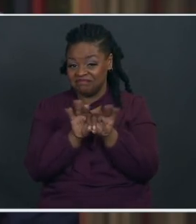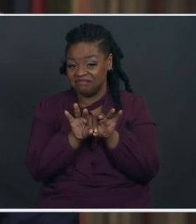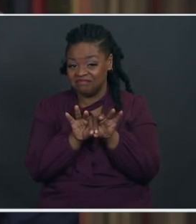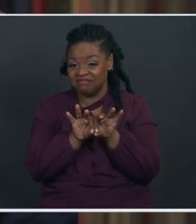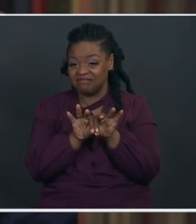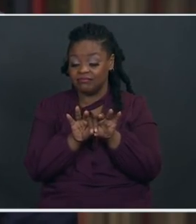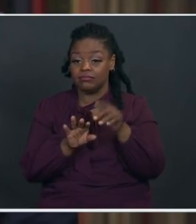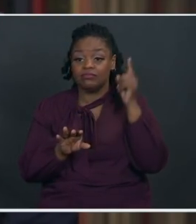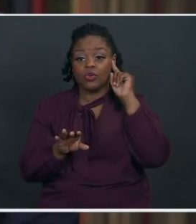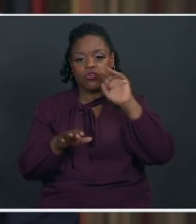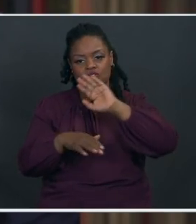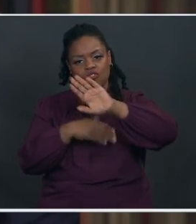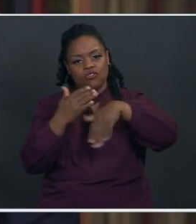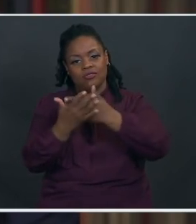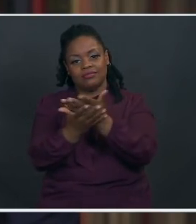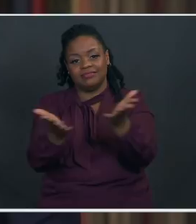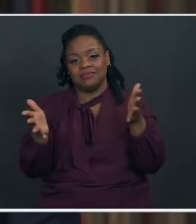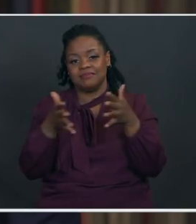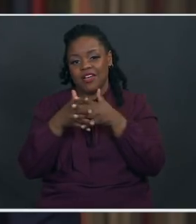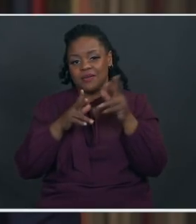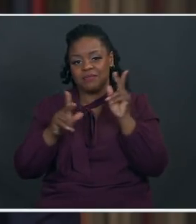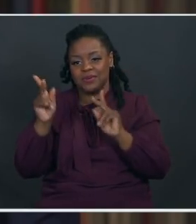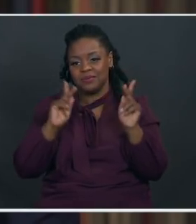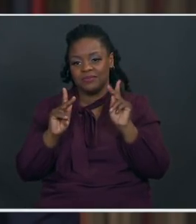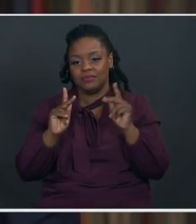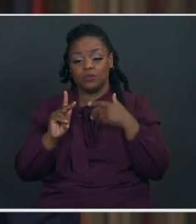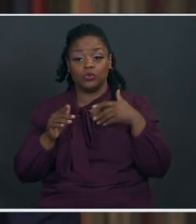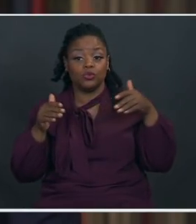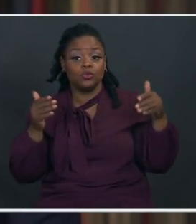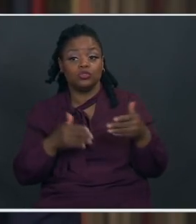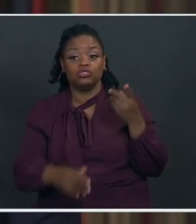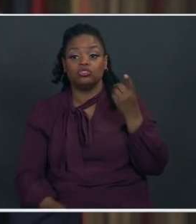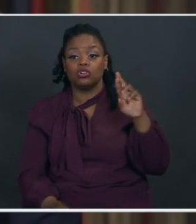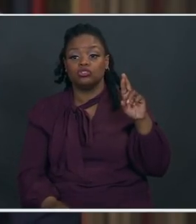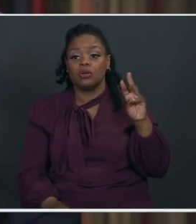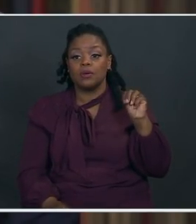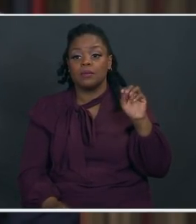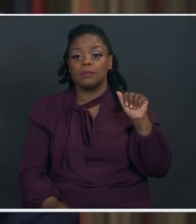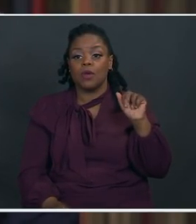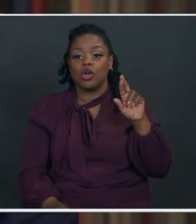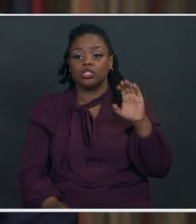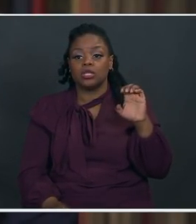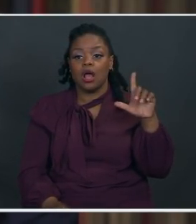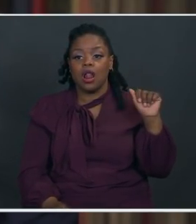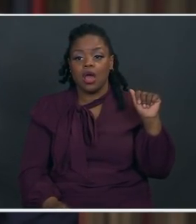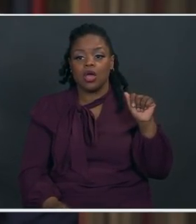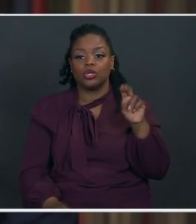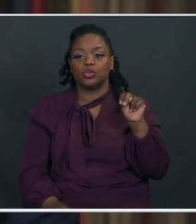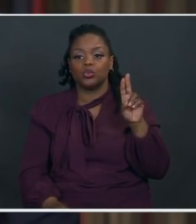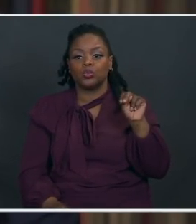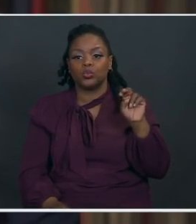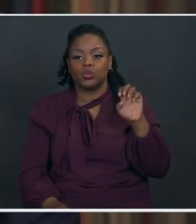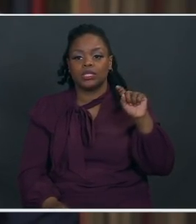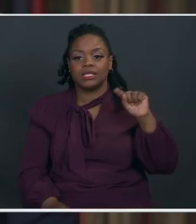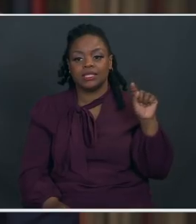So, let me introduce Dr. Marcella Nunez-Smith who is head of the Health Equity Task Force